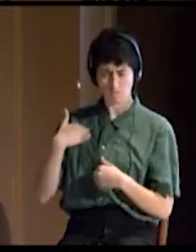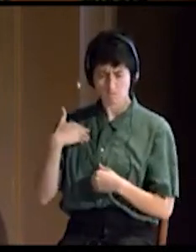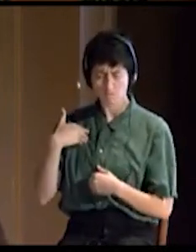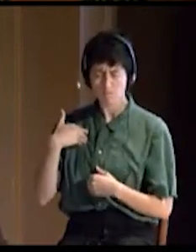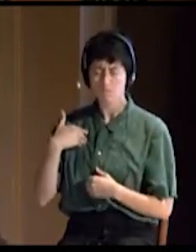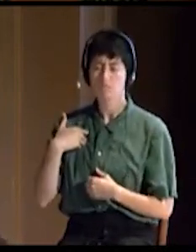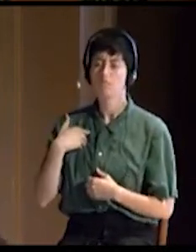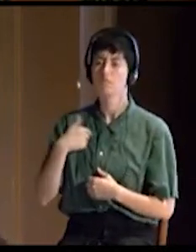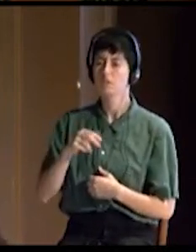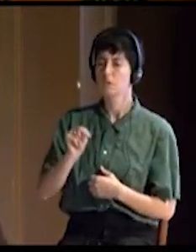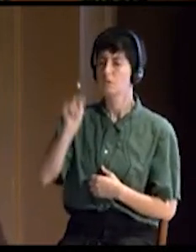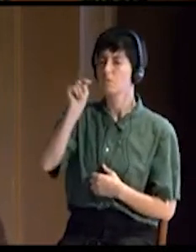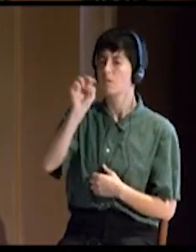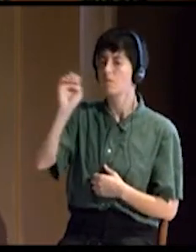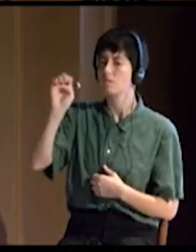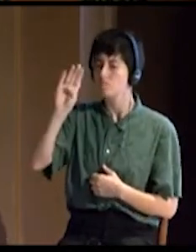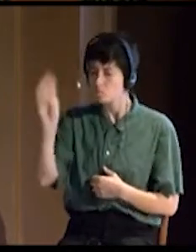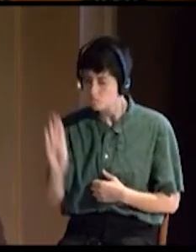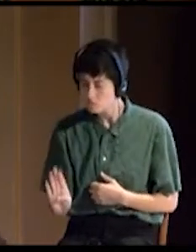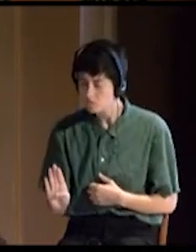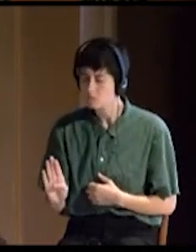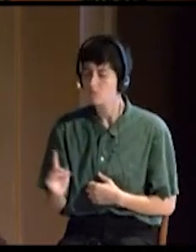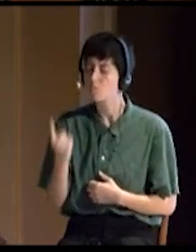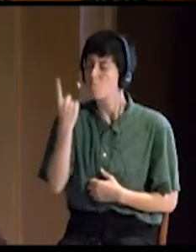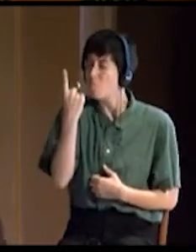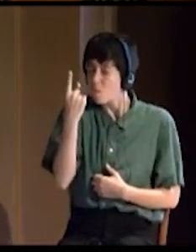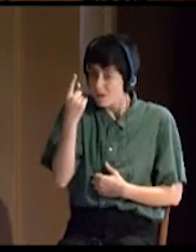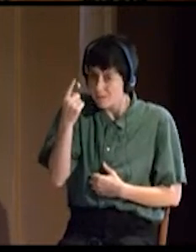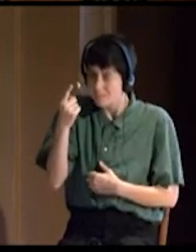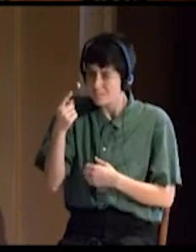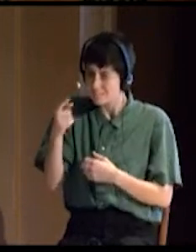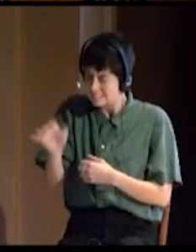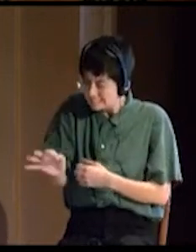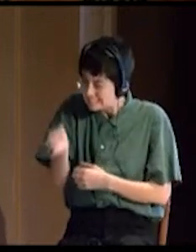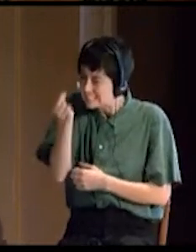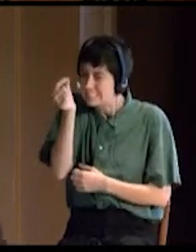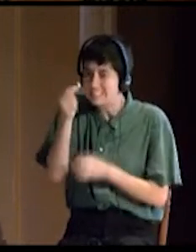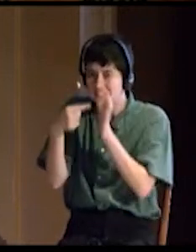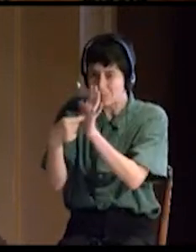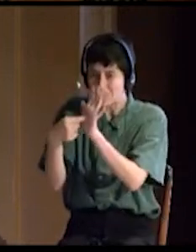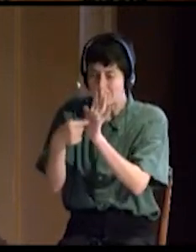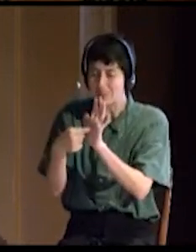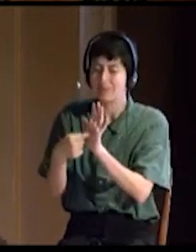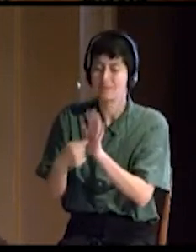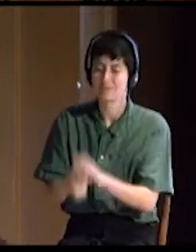and adding the herbarium samples from here, we were actually also able to find these species